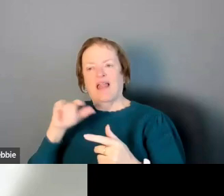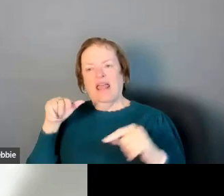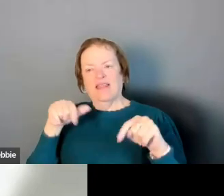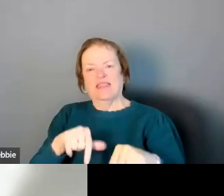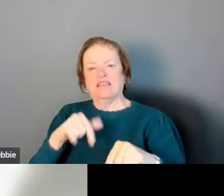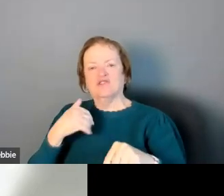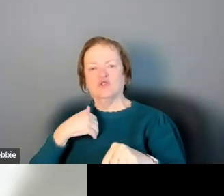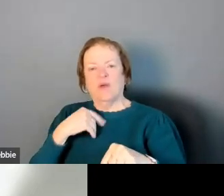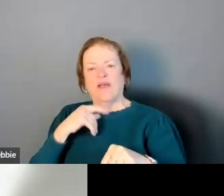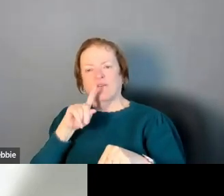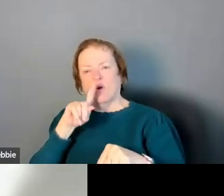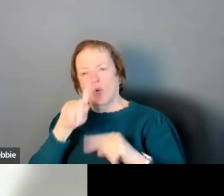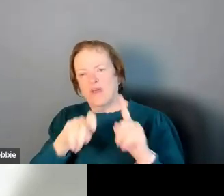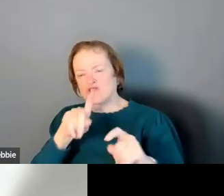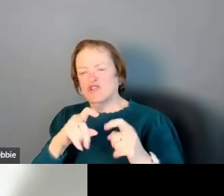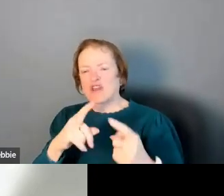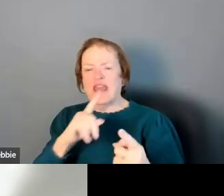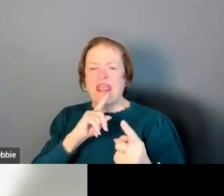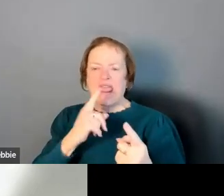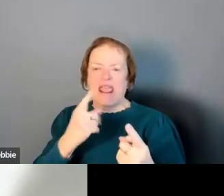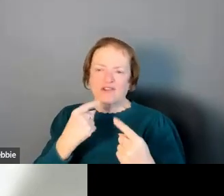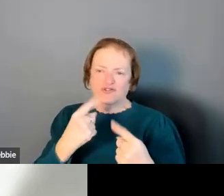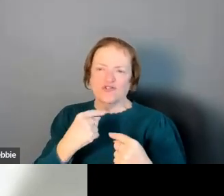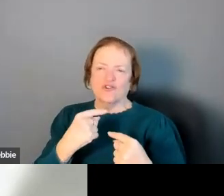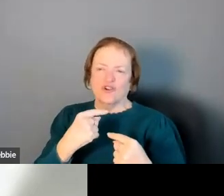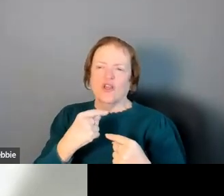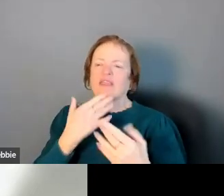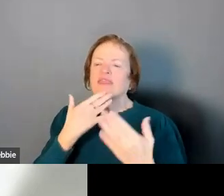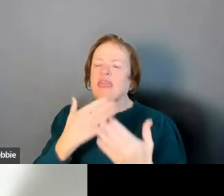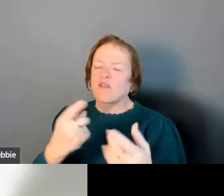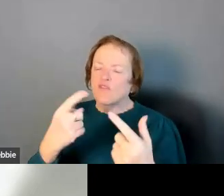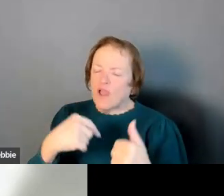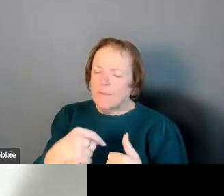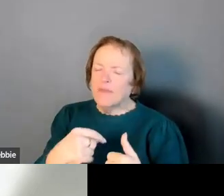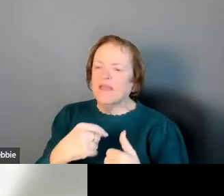So, thank you so much for being here, for providing your expertise. We really